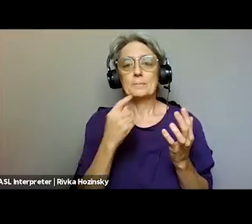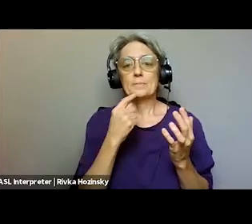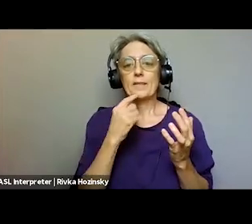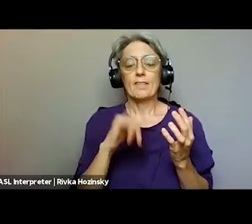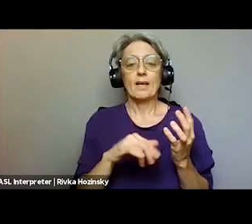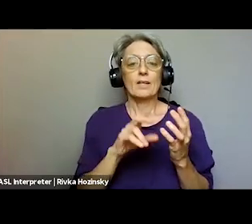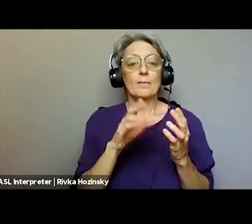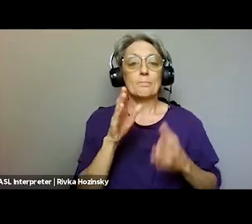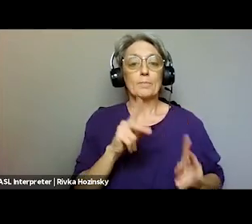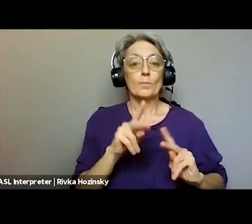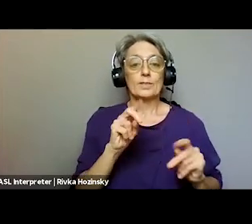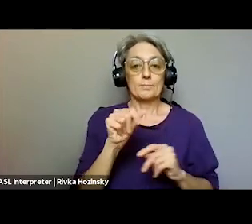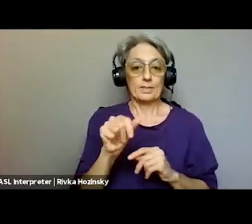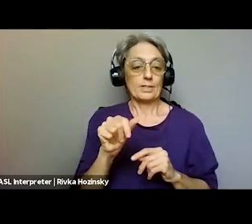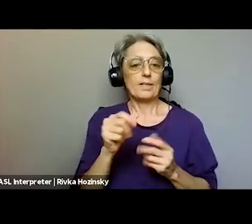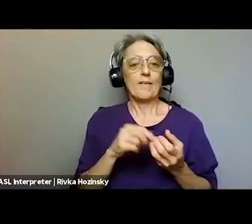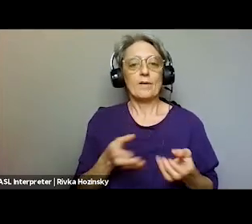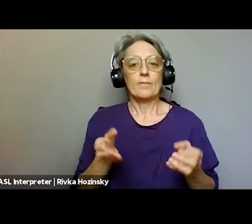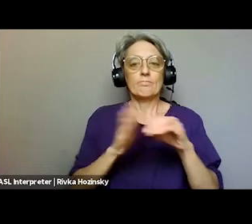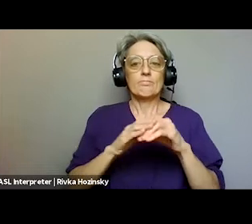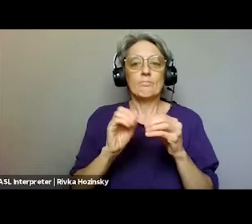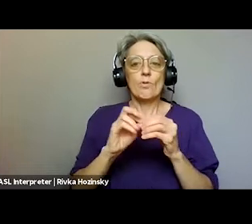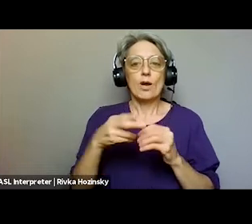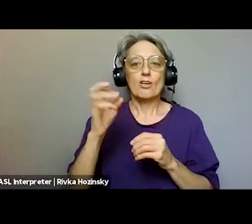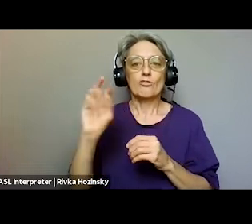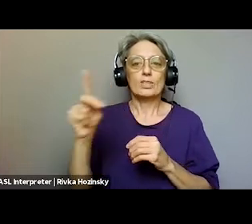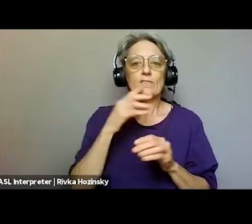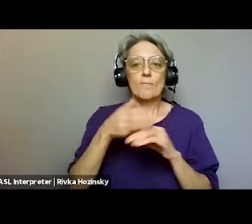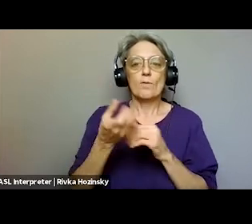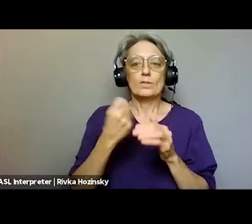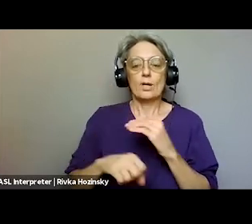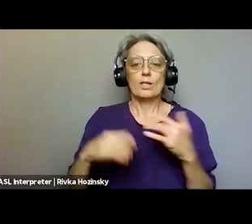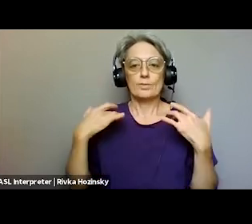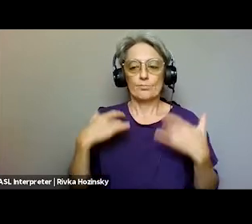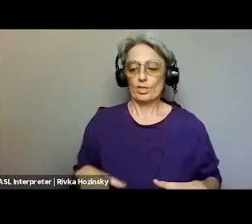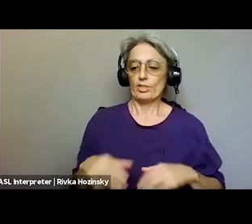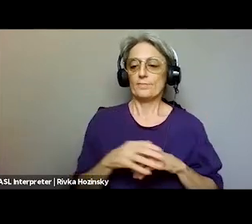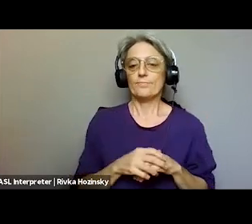increased risk for postpartum depression. In our own research again we've been able to look at